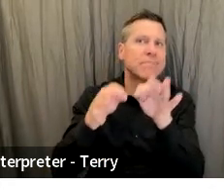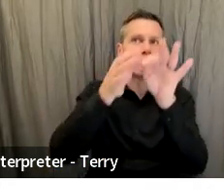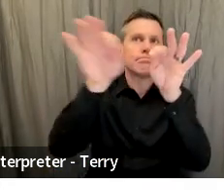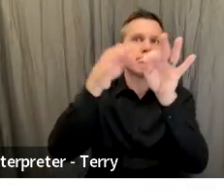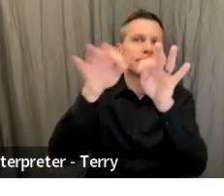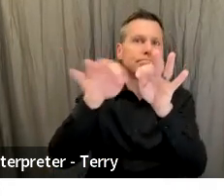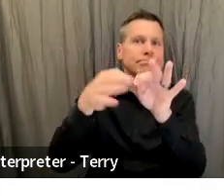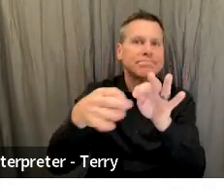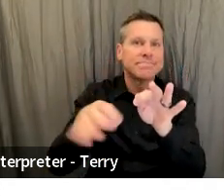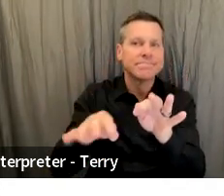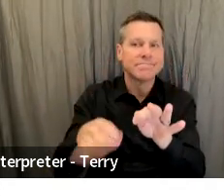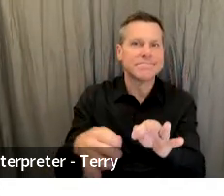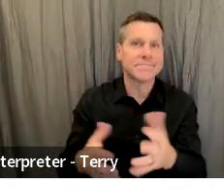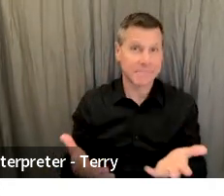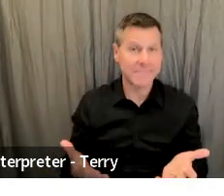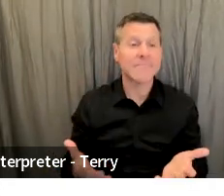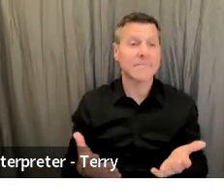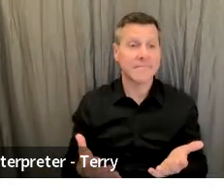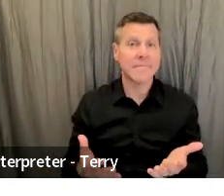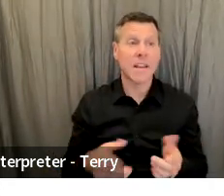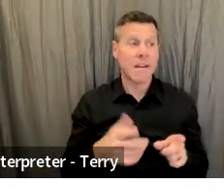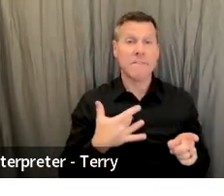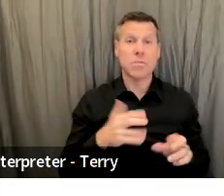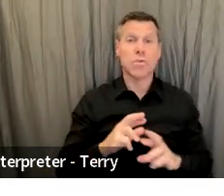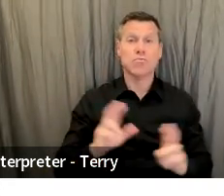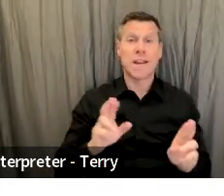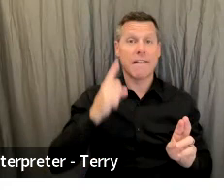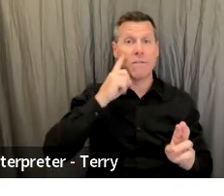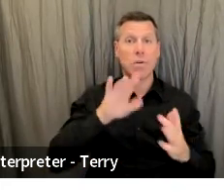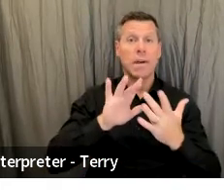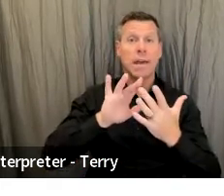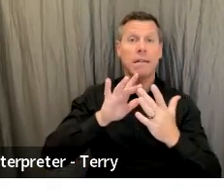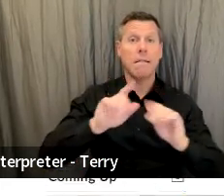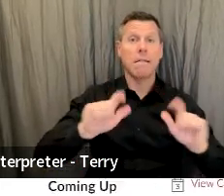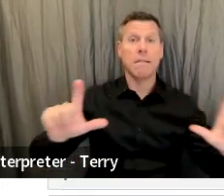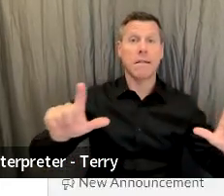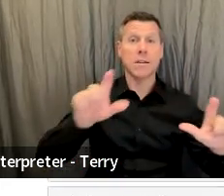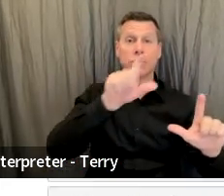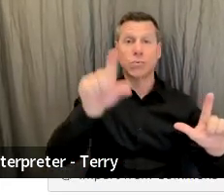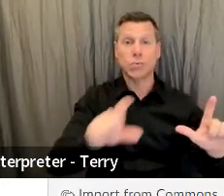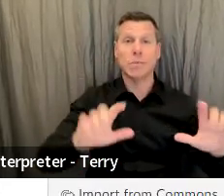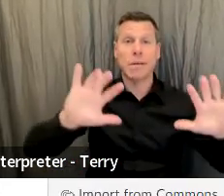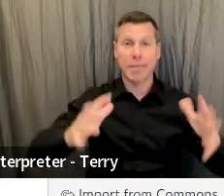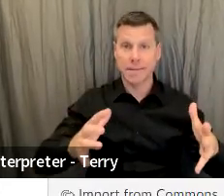and prepare them for our for this virtual class space. And so someone teaching a face to face